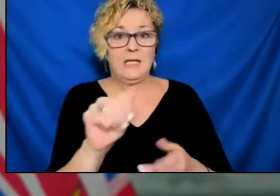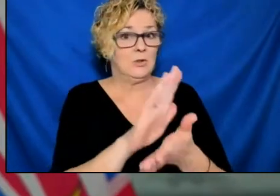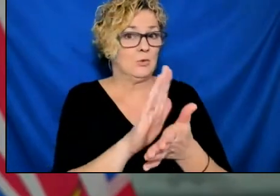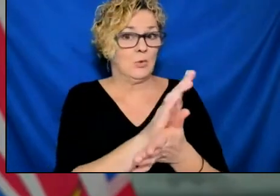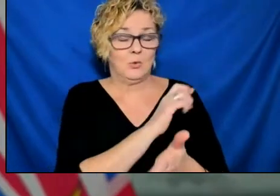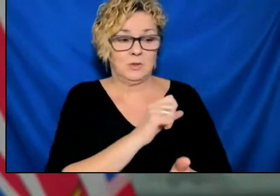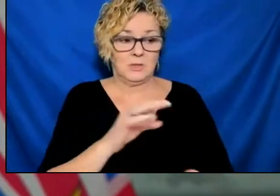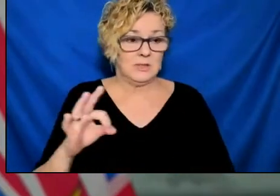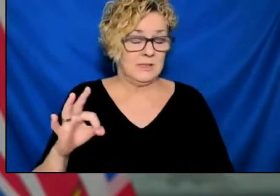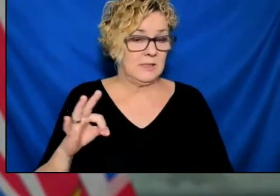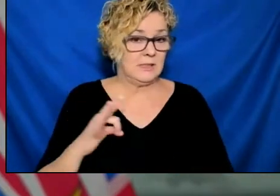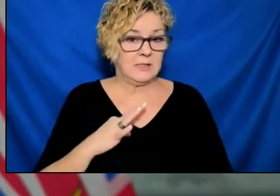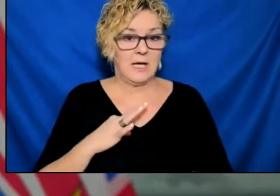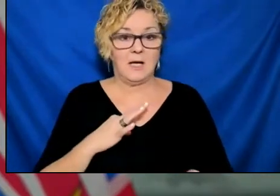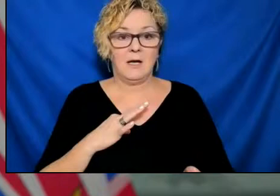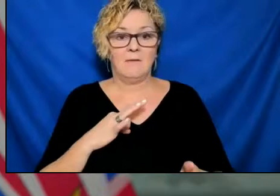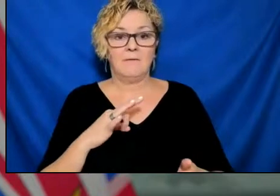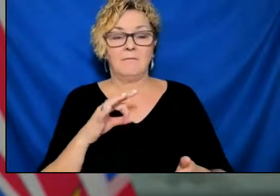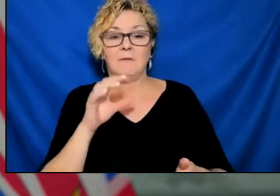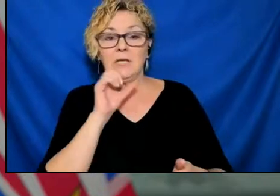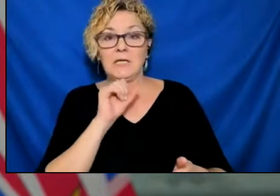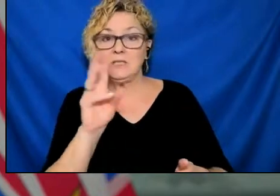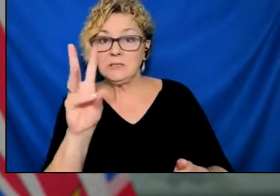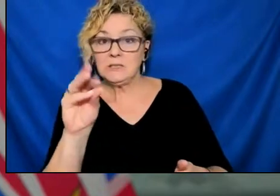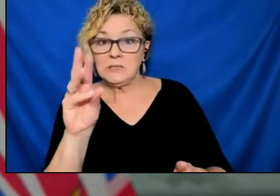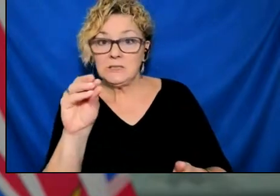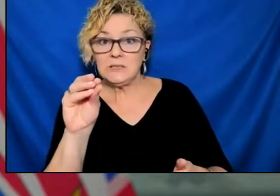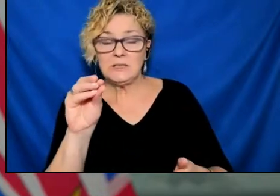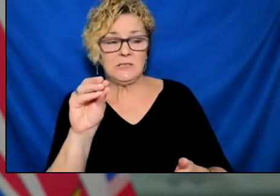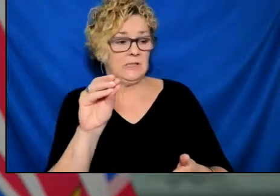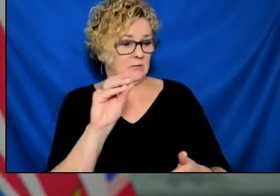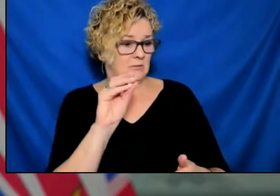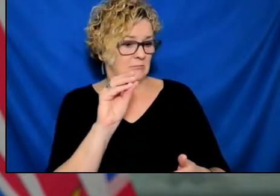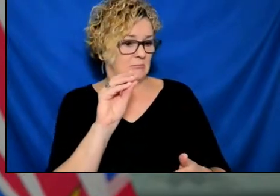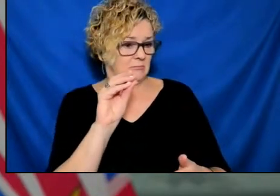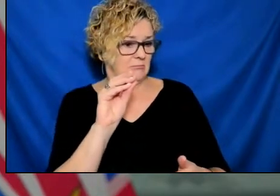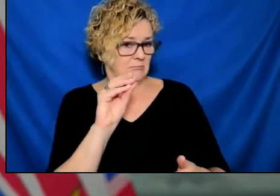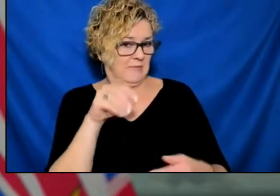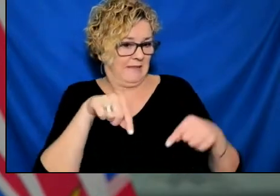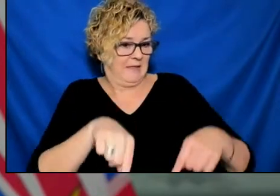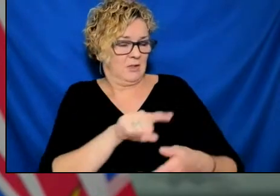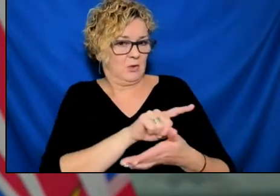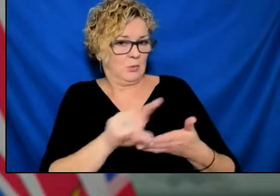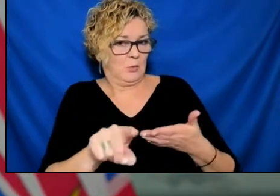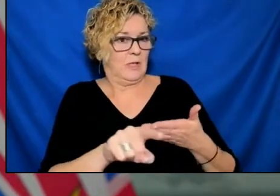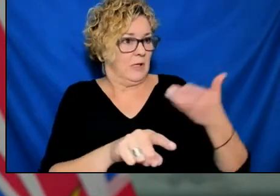have and have right. Six months will get that invite if they